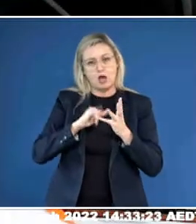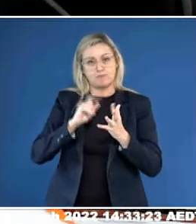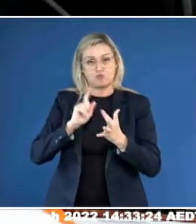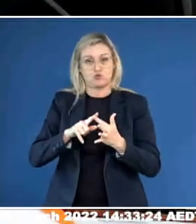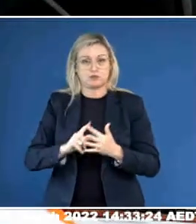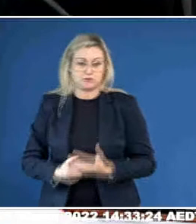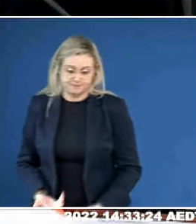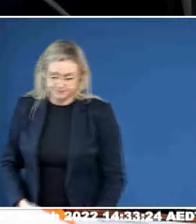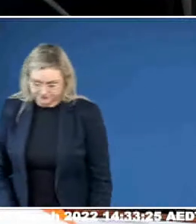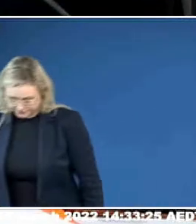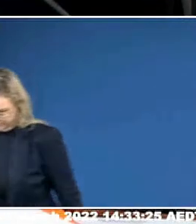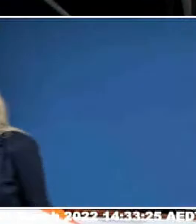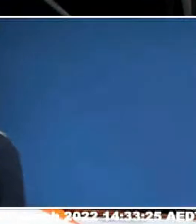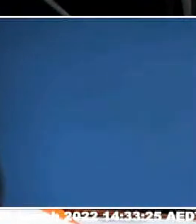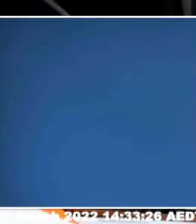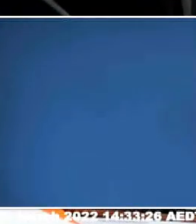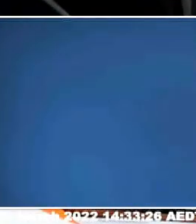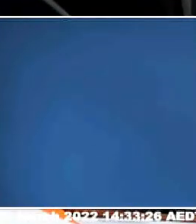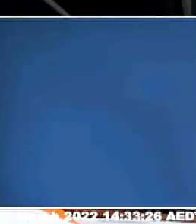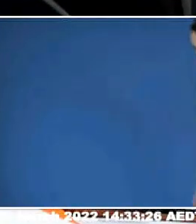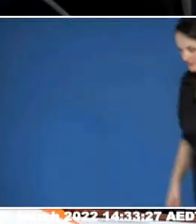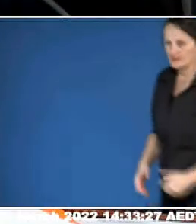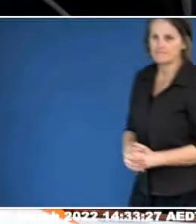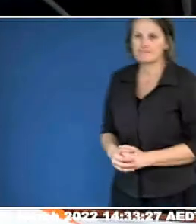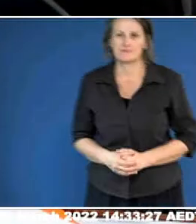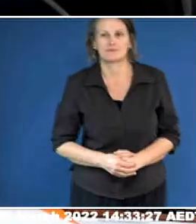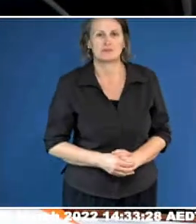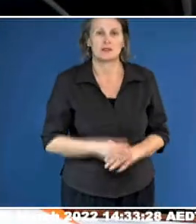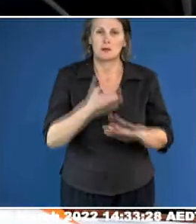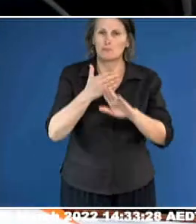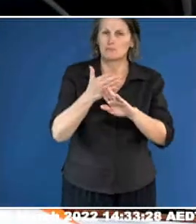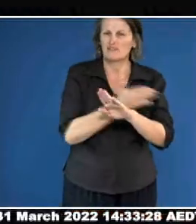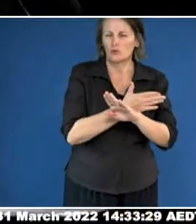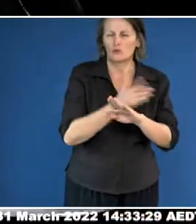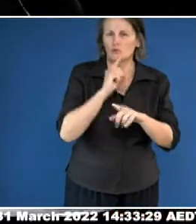So before we talk about the causes or the drivers of violence we need to really just